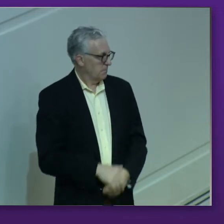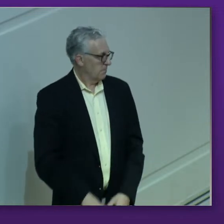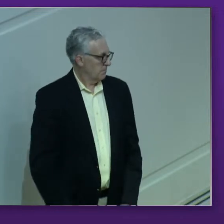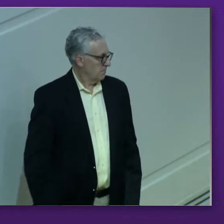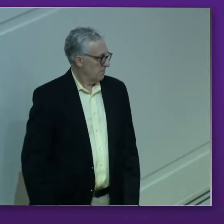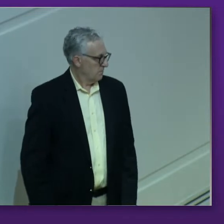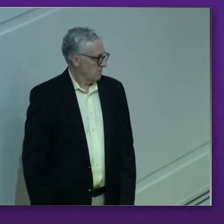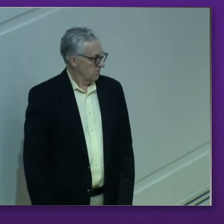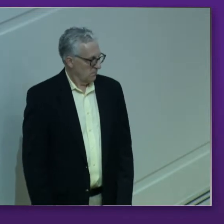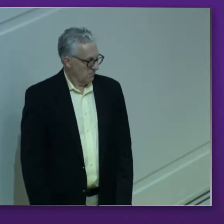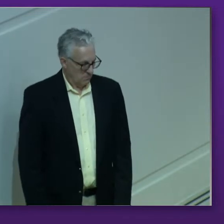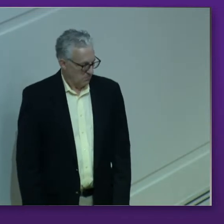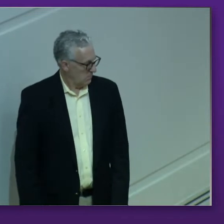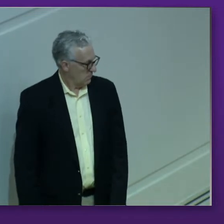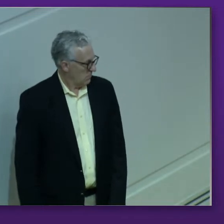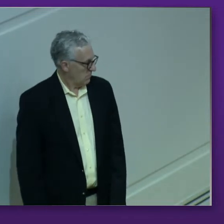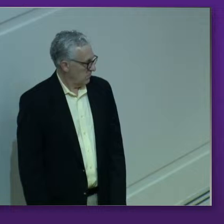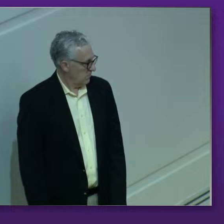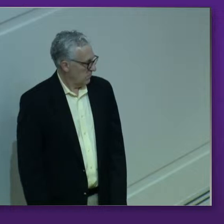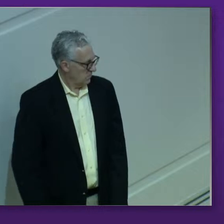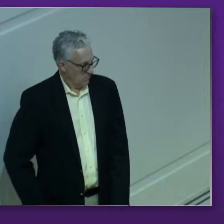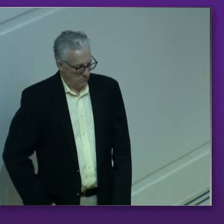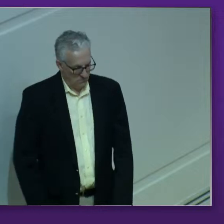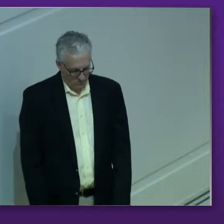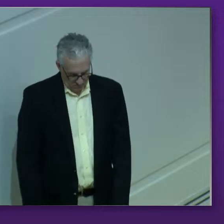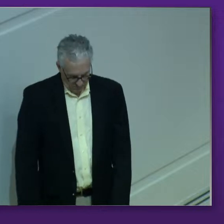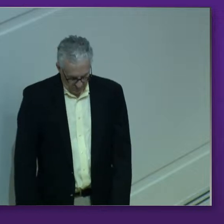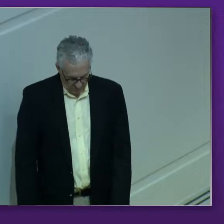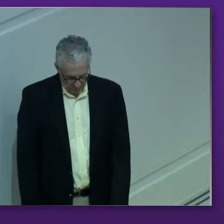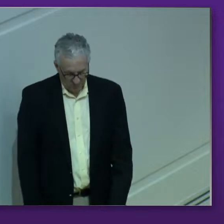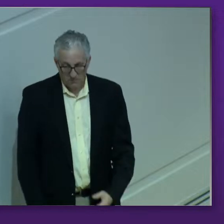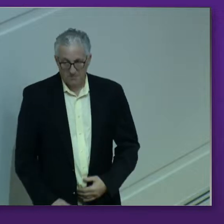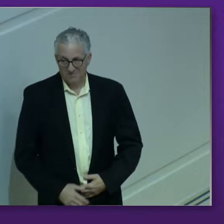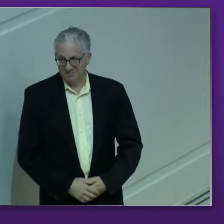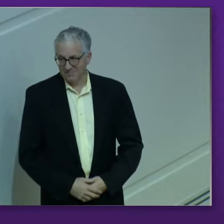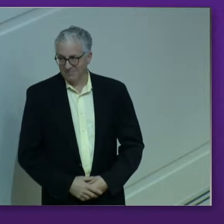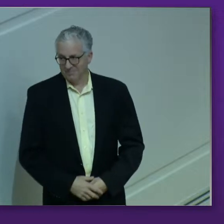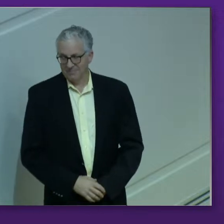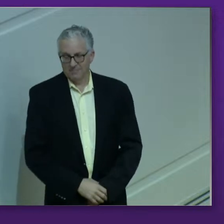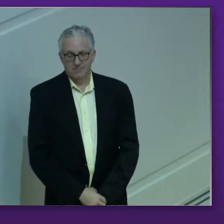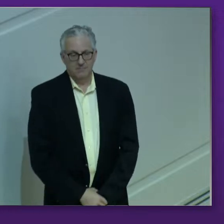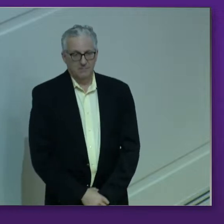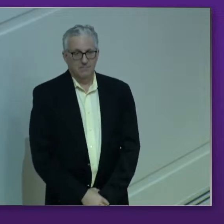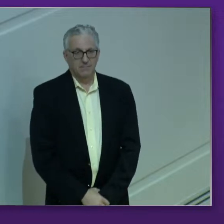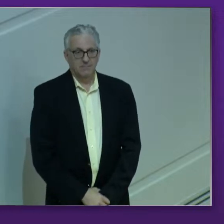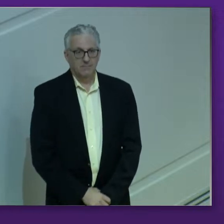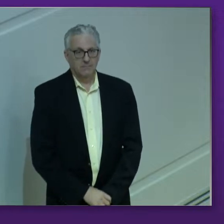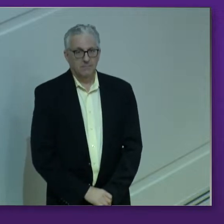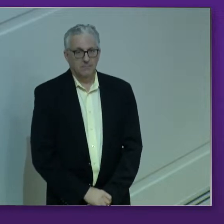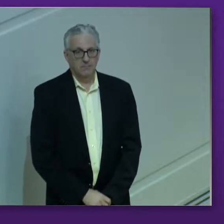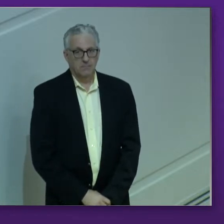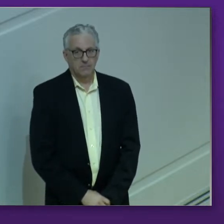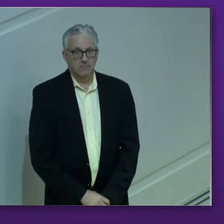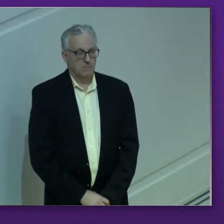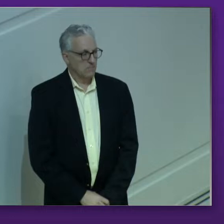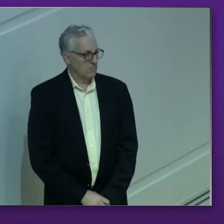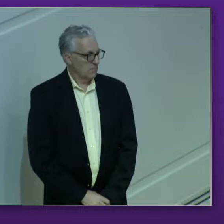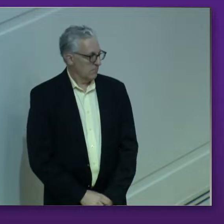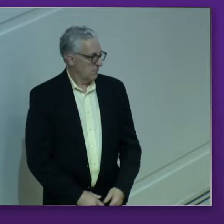IS REFERRED TO AS AN INSPIRATIONAL AND ENTHUSIASTIC ABOUT HER DISCIPLINE AND BEING RESPONSIBLEFOR EXPANDING THE